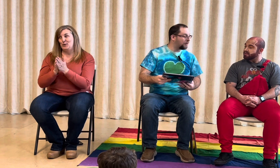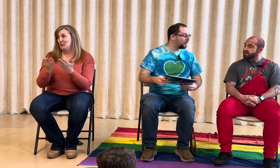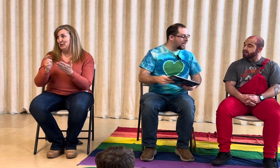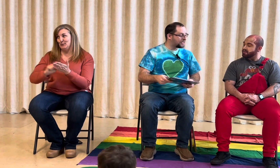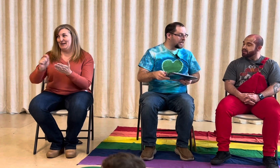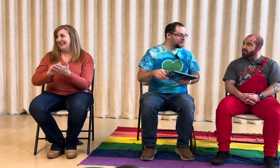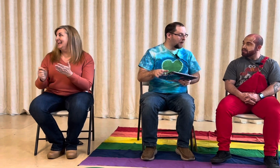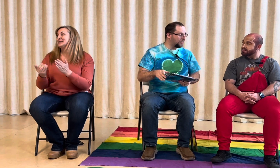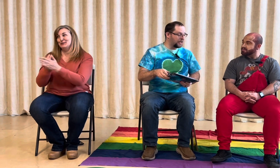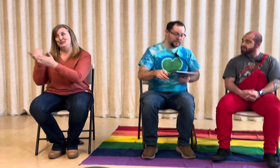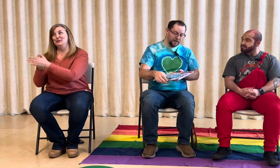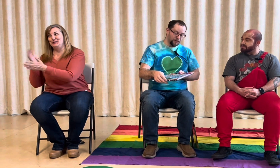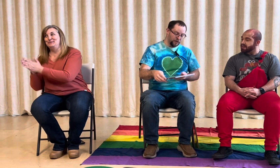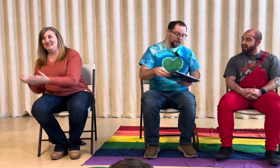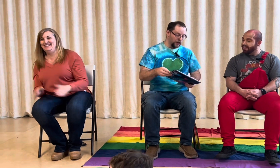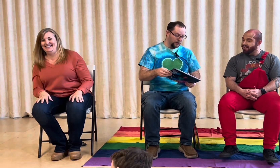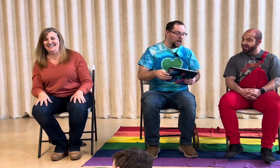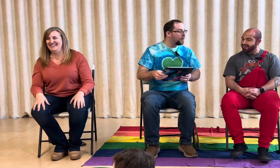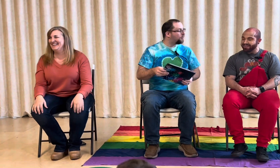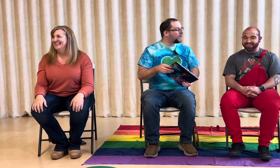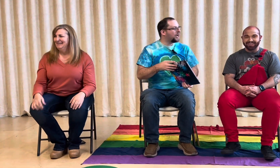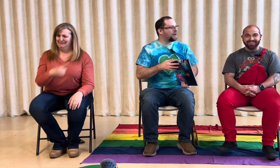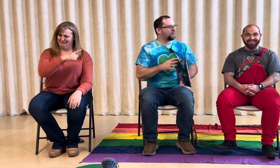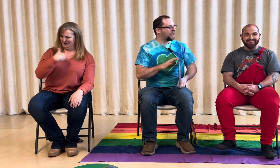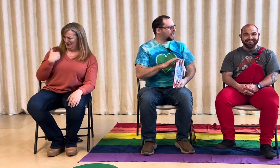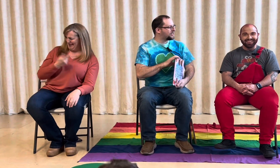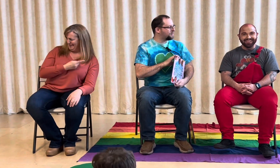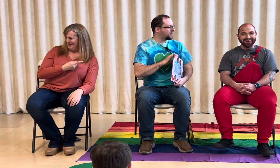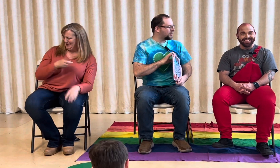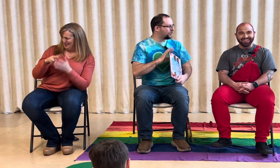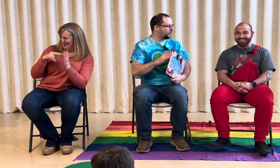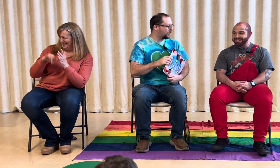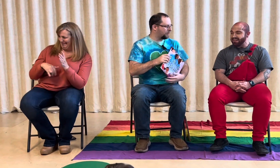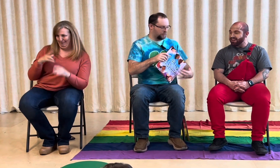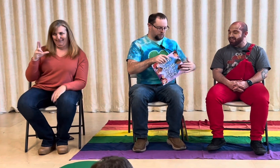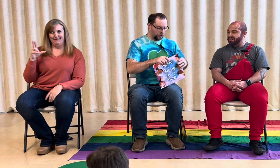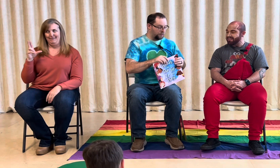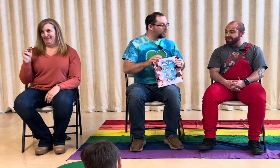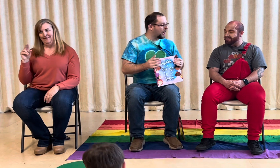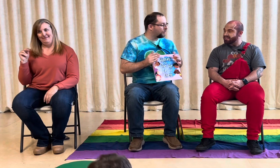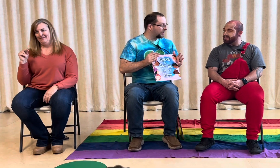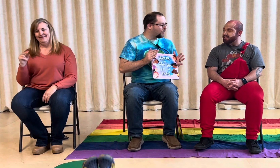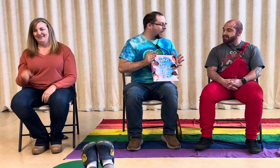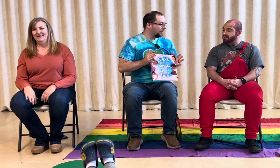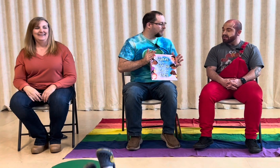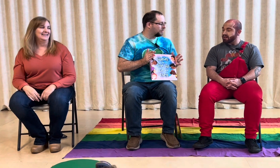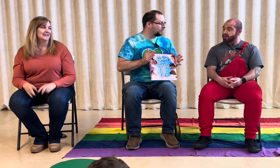Probably. It seems really new. But it seems to communicate really well. BUSTER: I